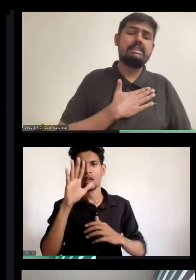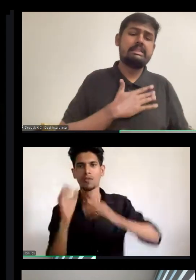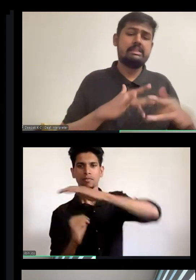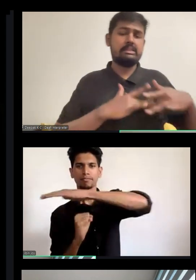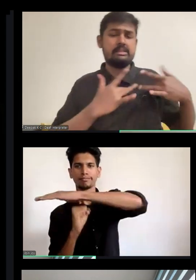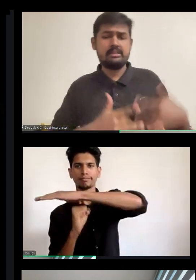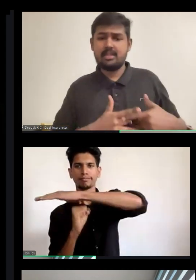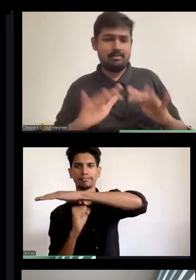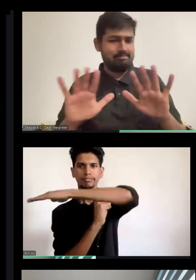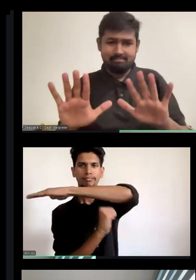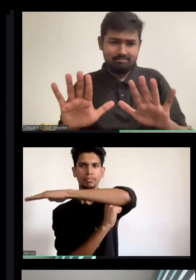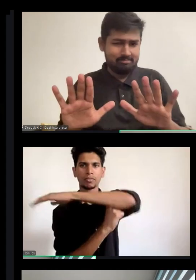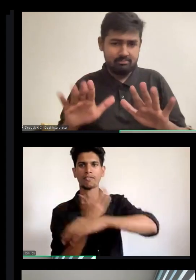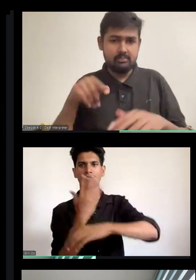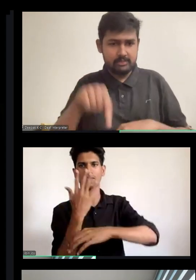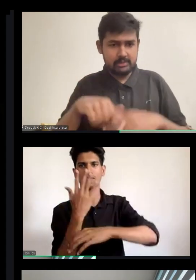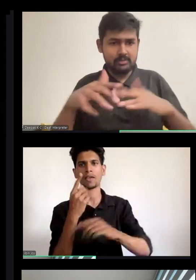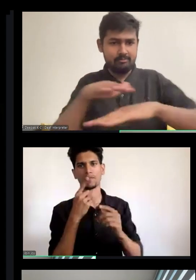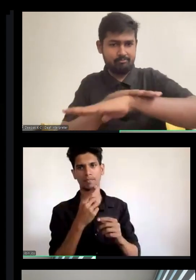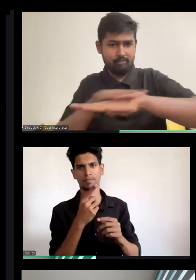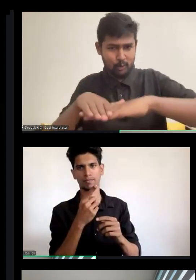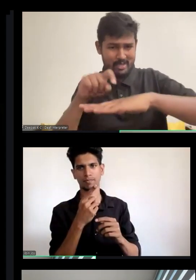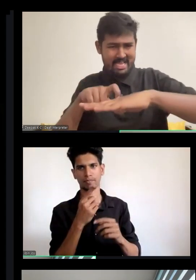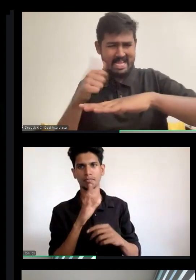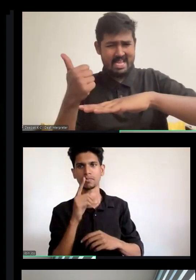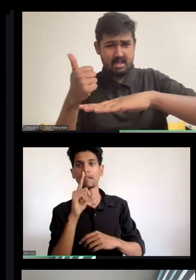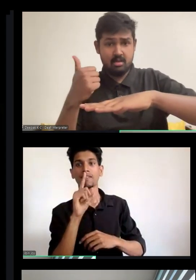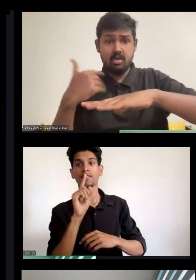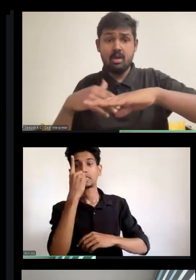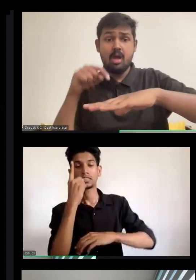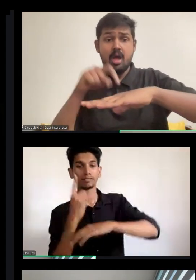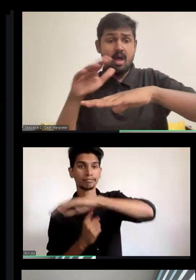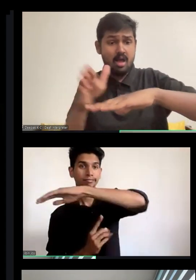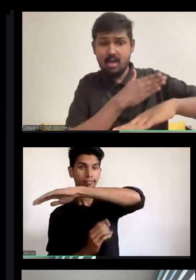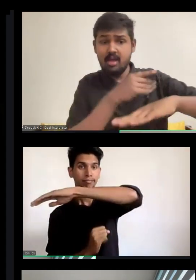The first pillar is empathetic culture. These are the things that the organization should develop.